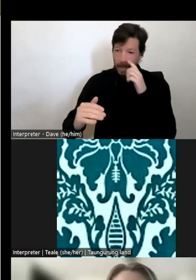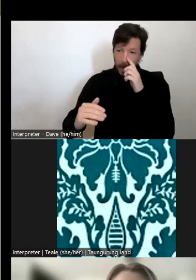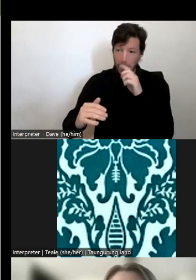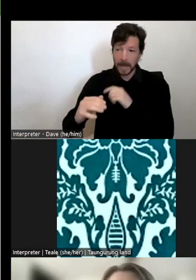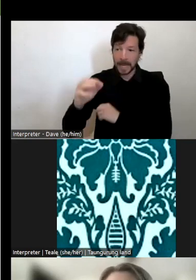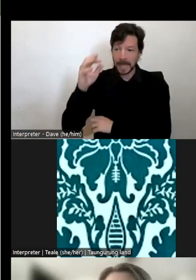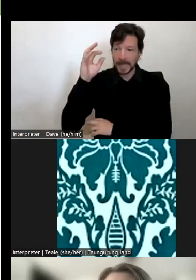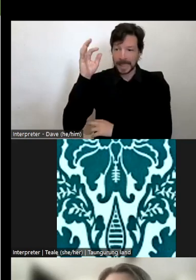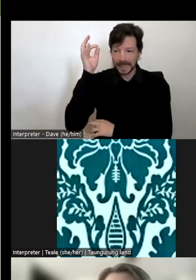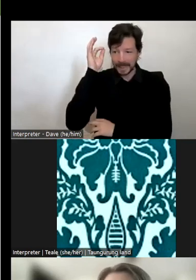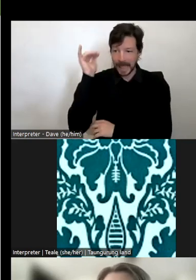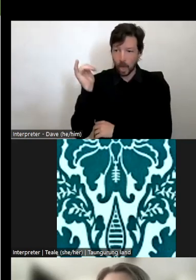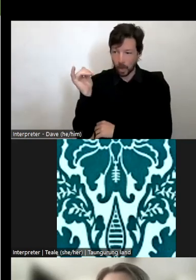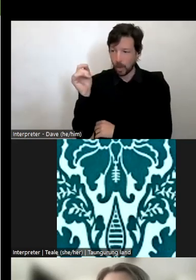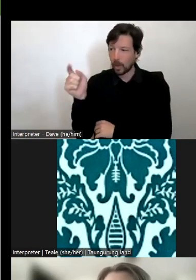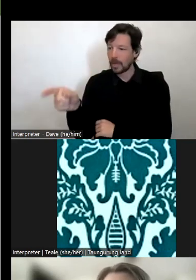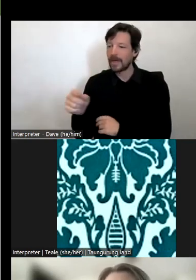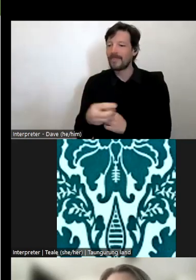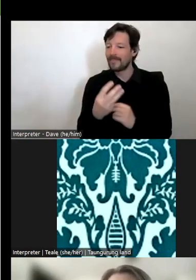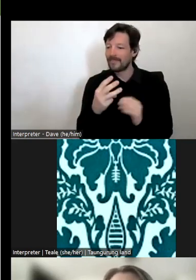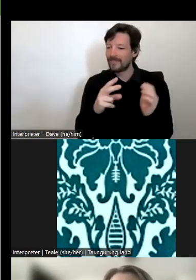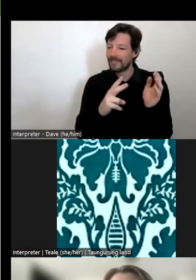that's V37I, that is Southeast Asia.